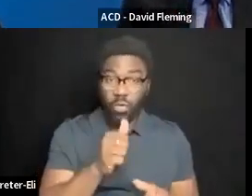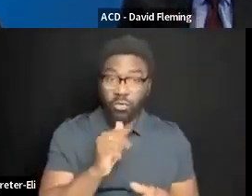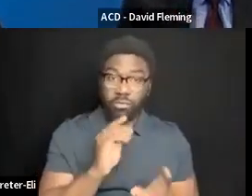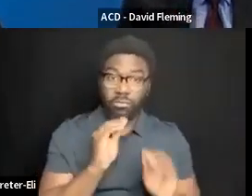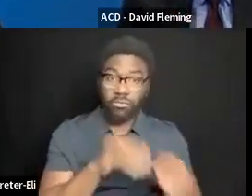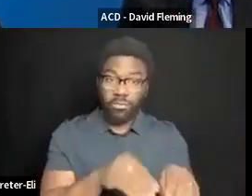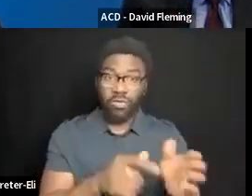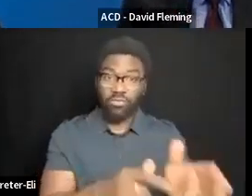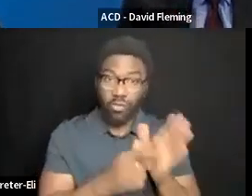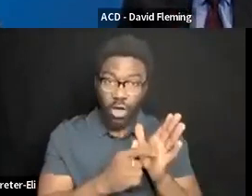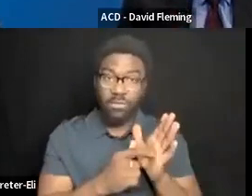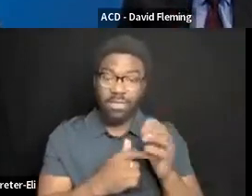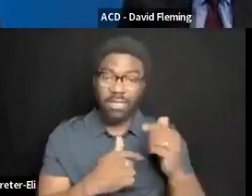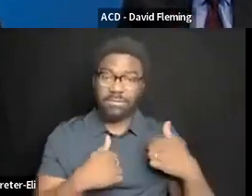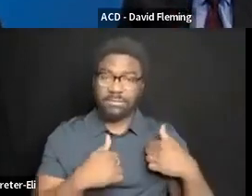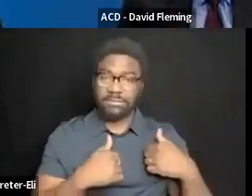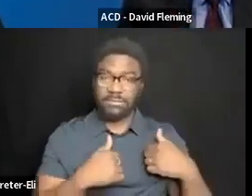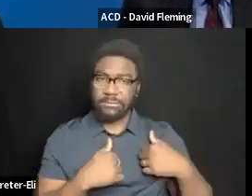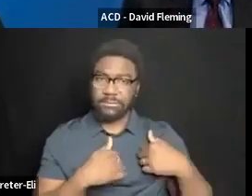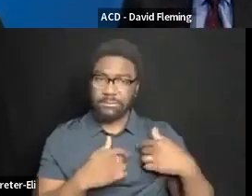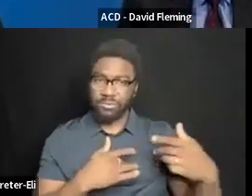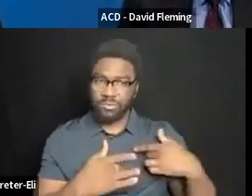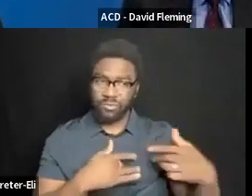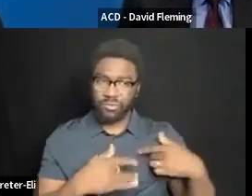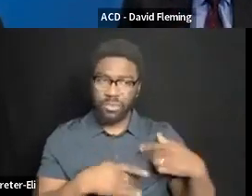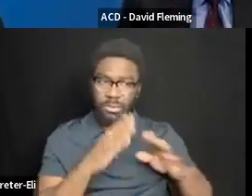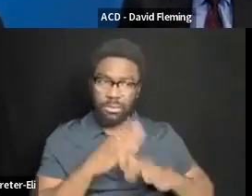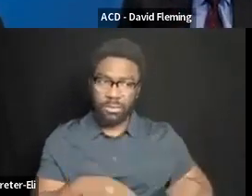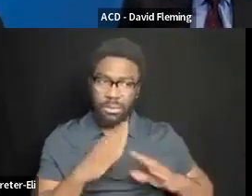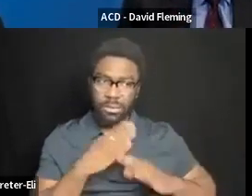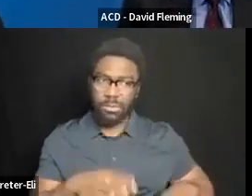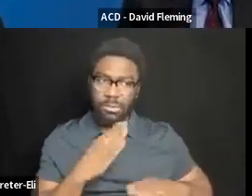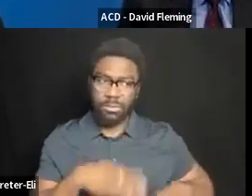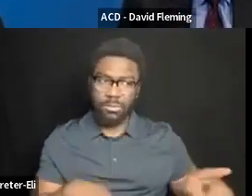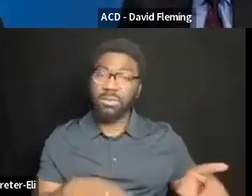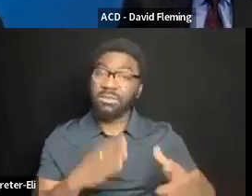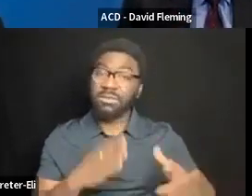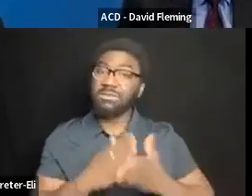So some of the community groups ordinarily would get feedback from the people who are receiving their services.